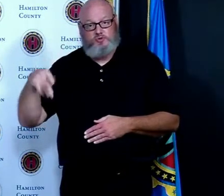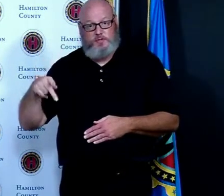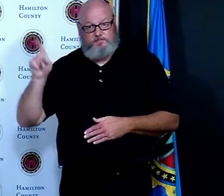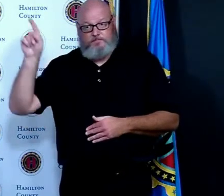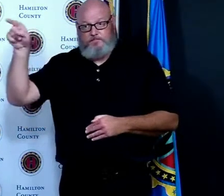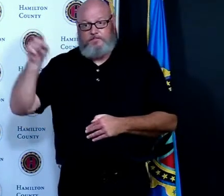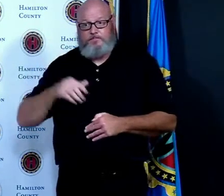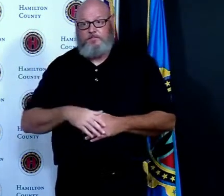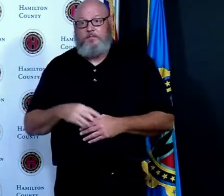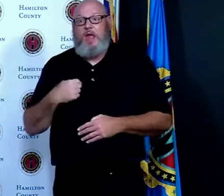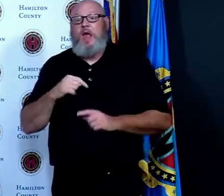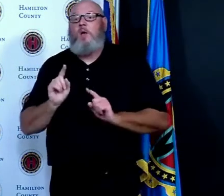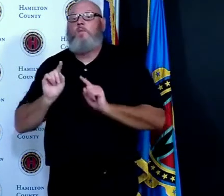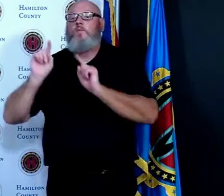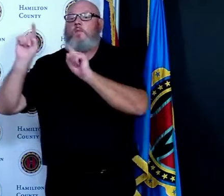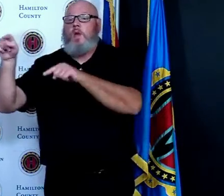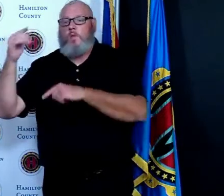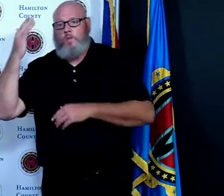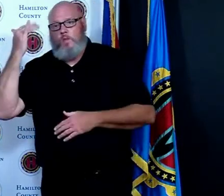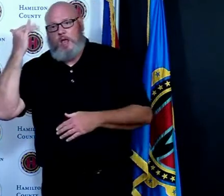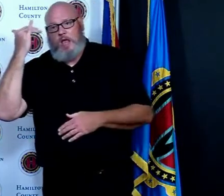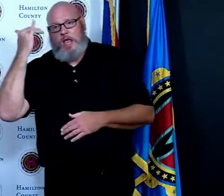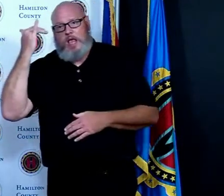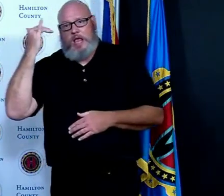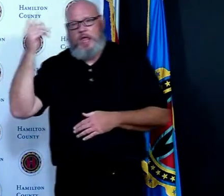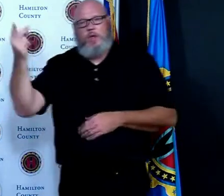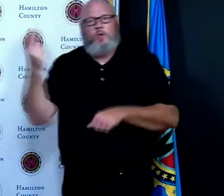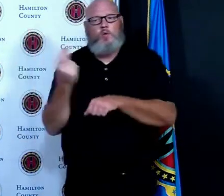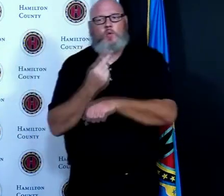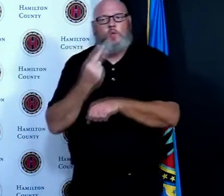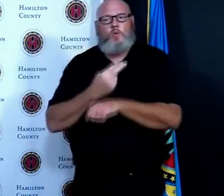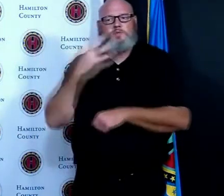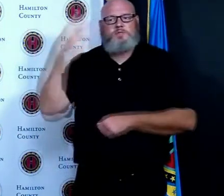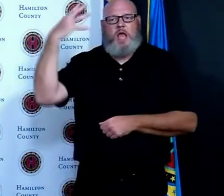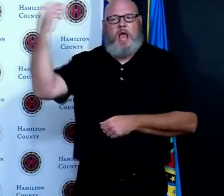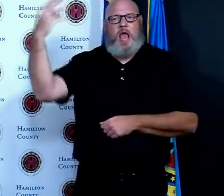establish outside dining and so they've got new tables they've got some fencing they've got some